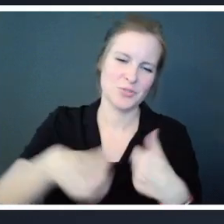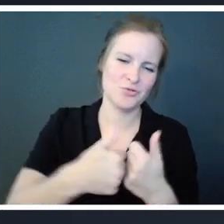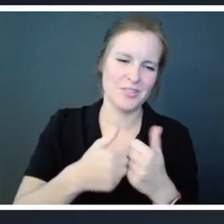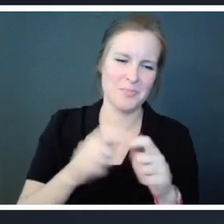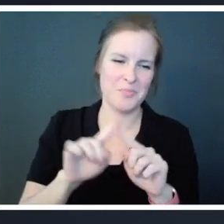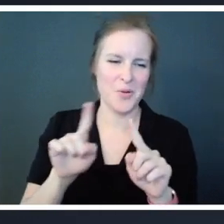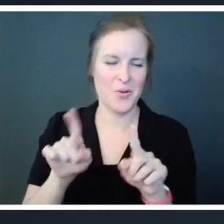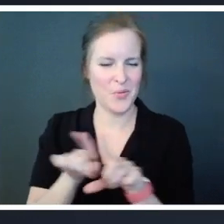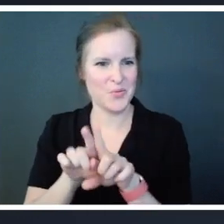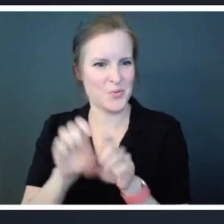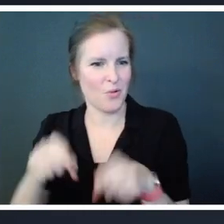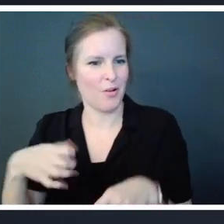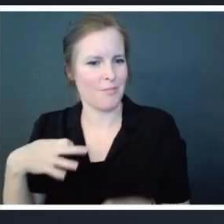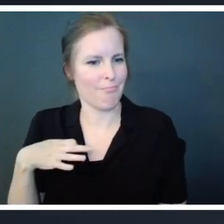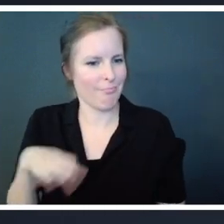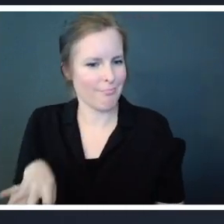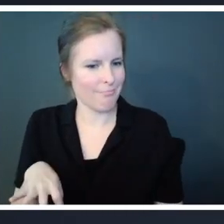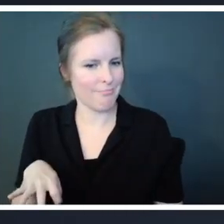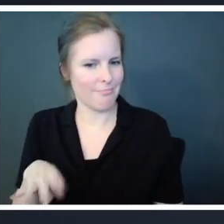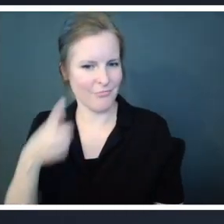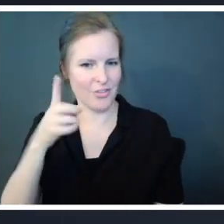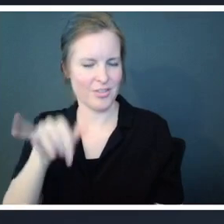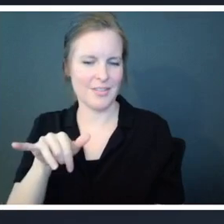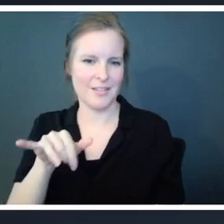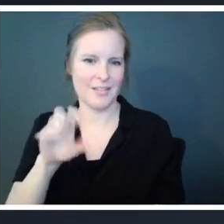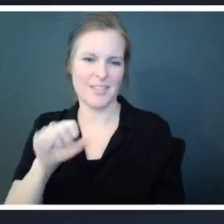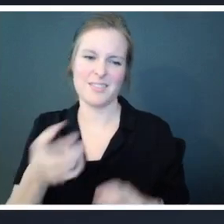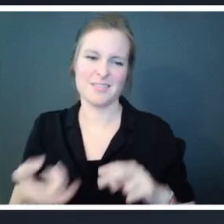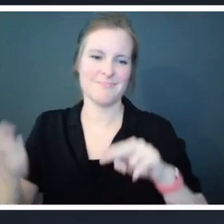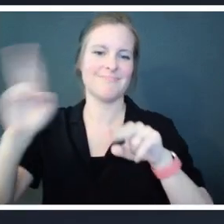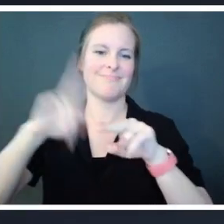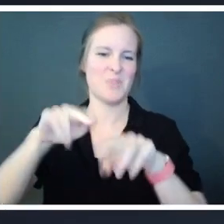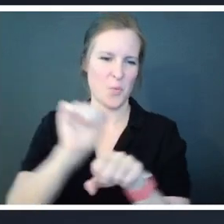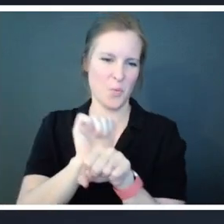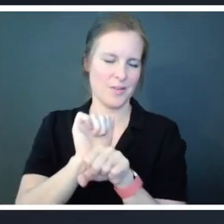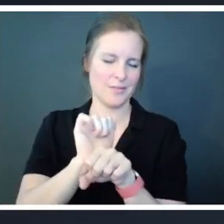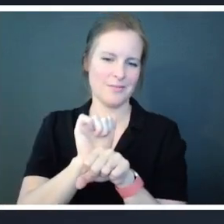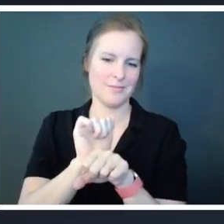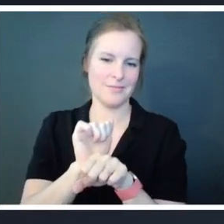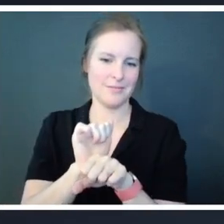But I just want to acknowledge that it is added work as soon as you bring in other people that you